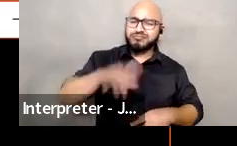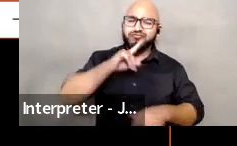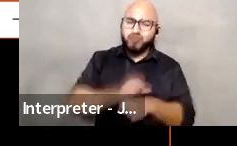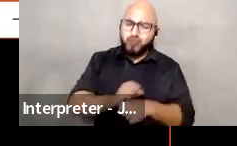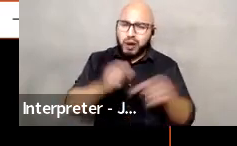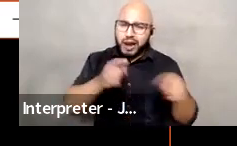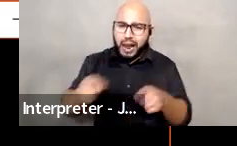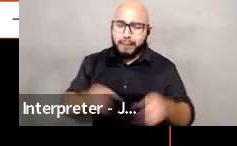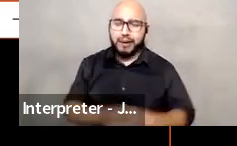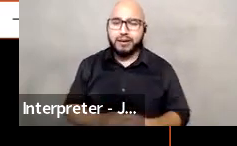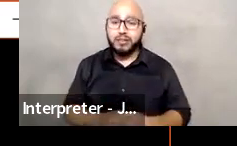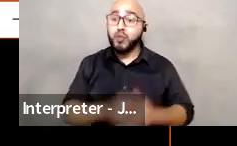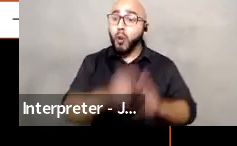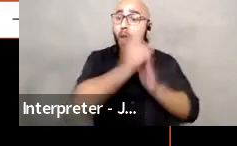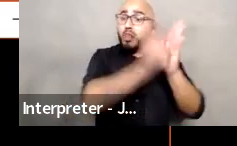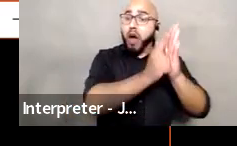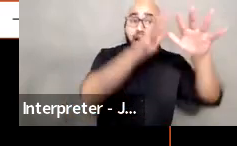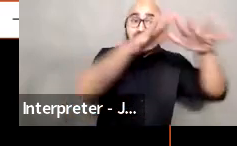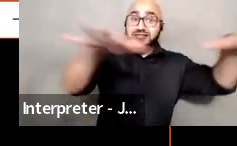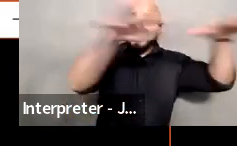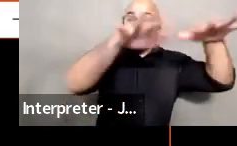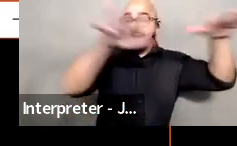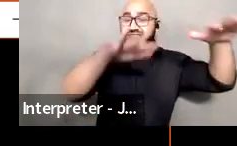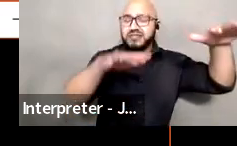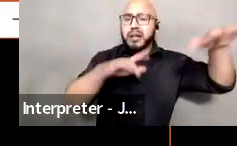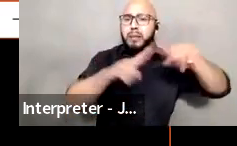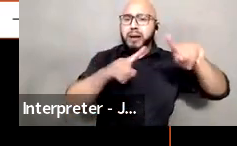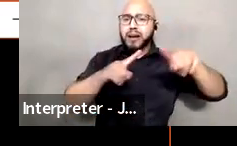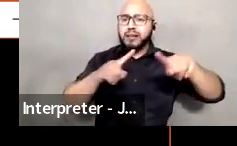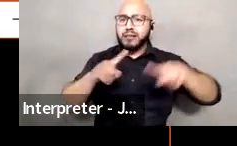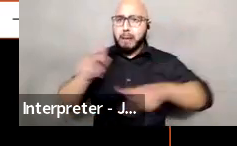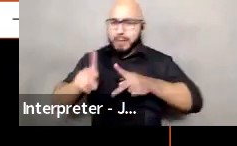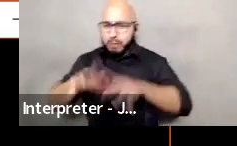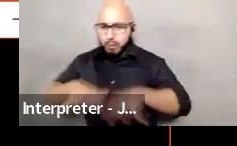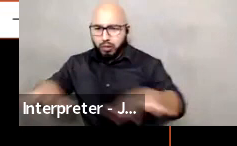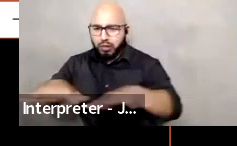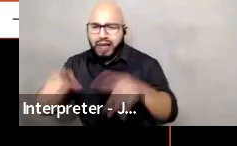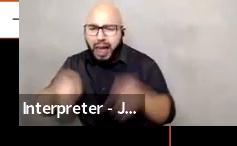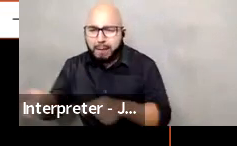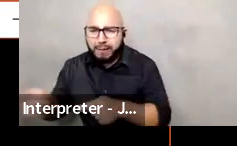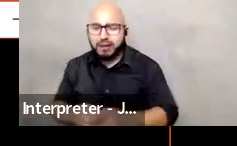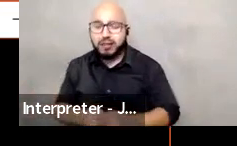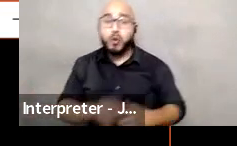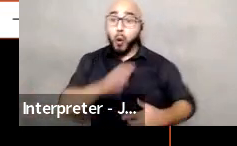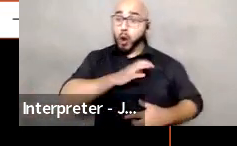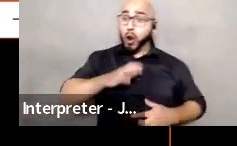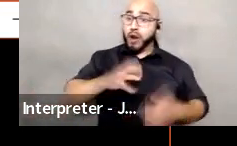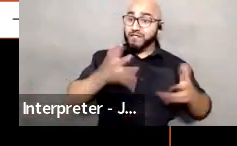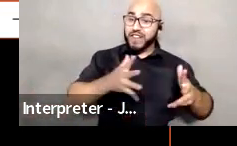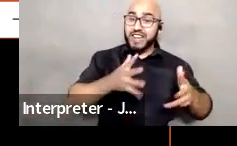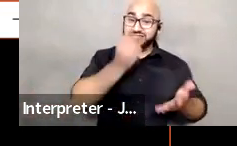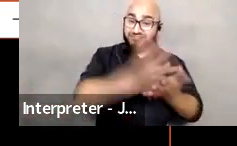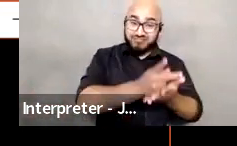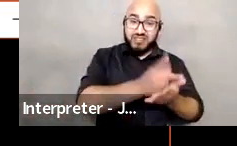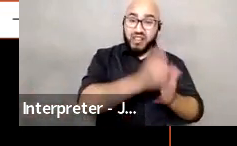OK, we've passed these laws and Congress has passed these laws. What's are they enforced?